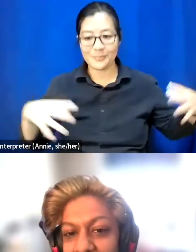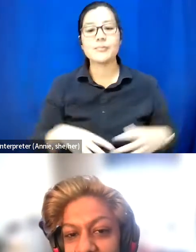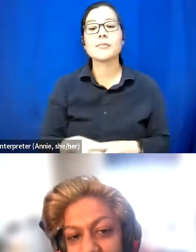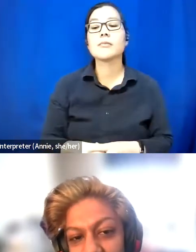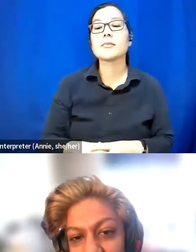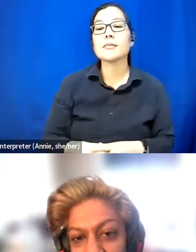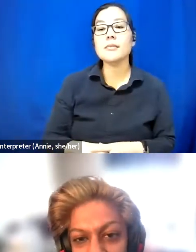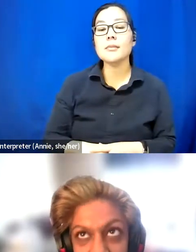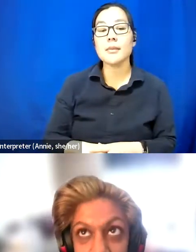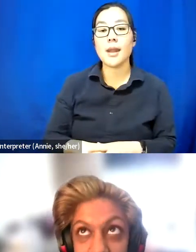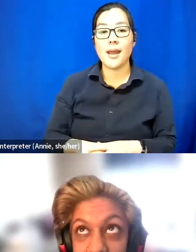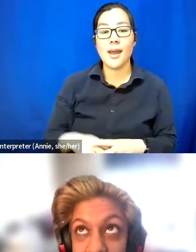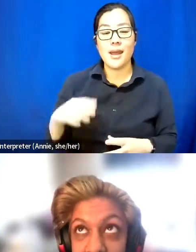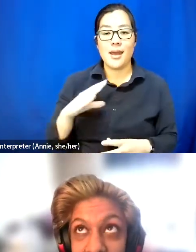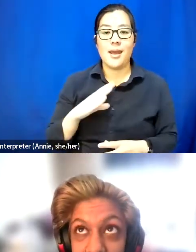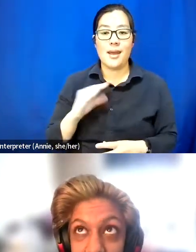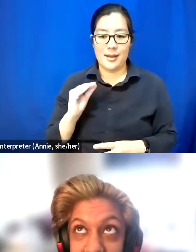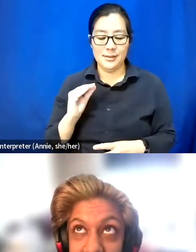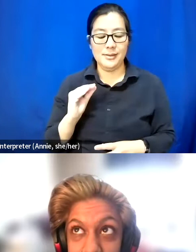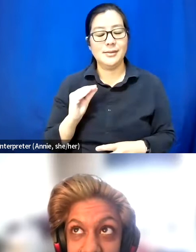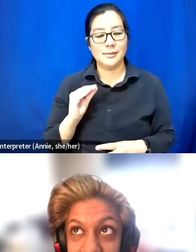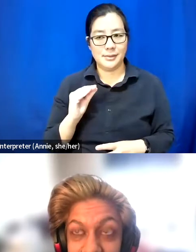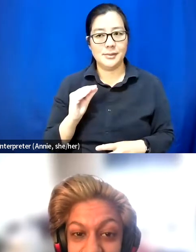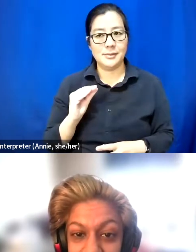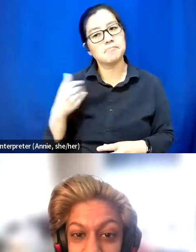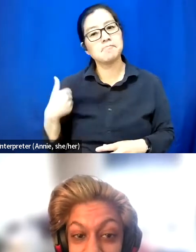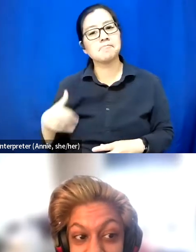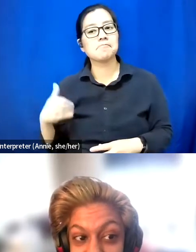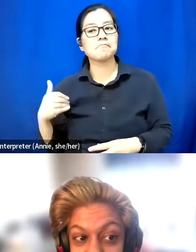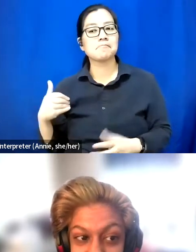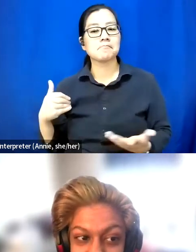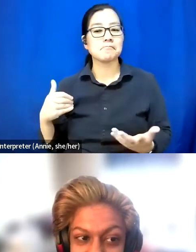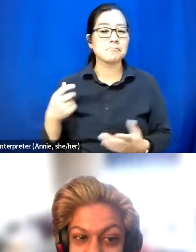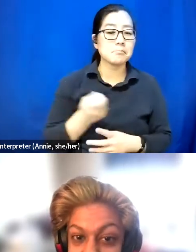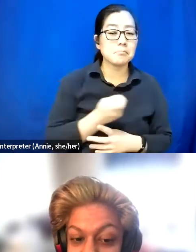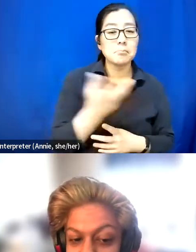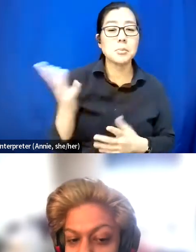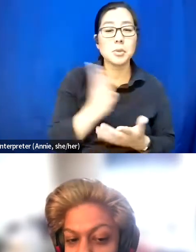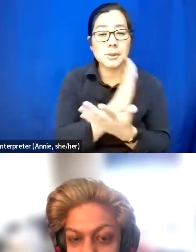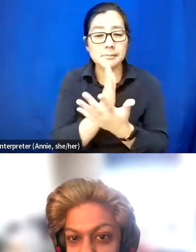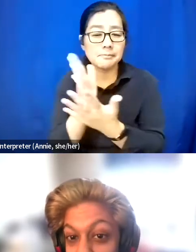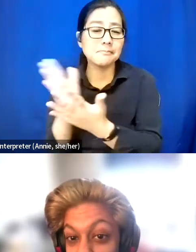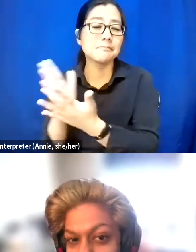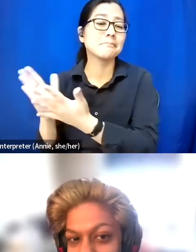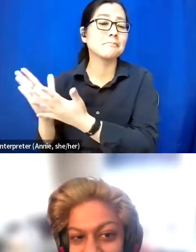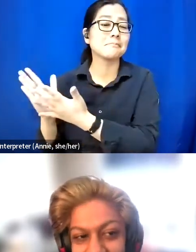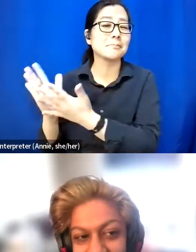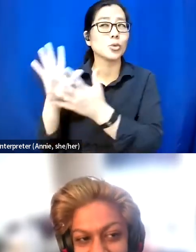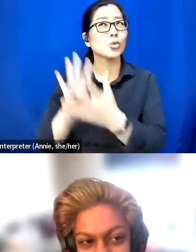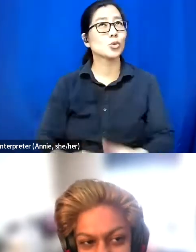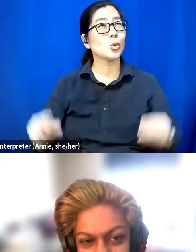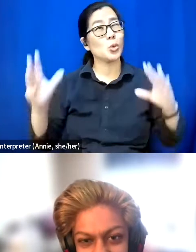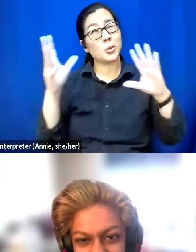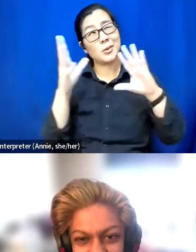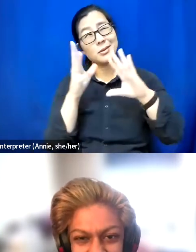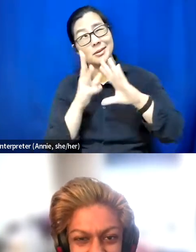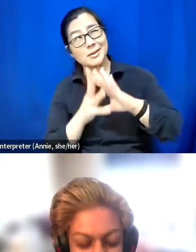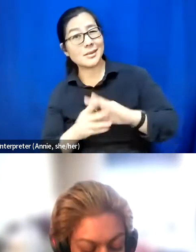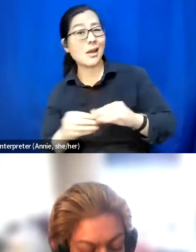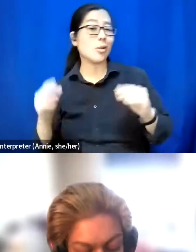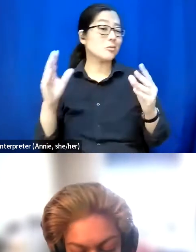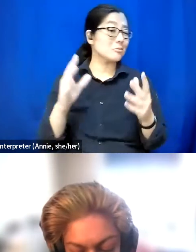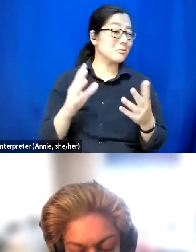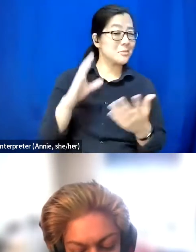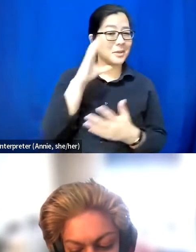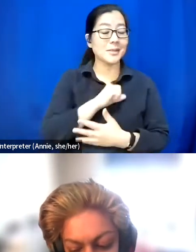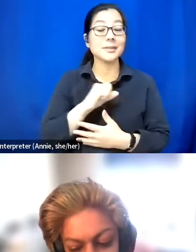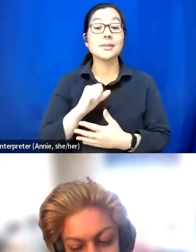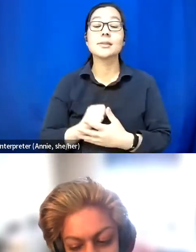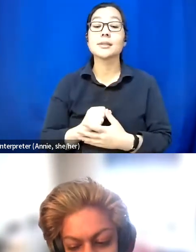And I am what you would call a multi-disciplinary storyteller I guess.